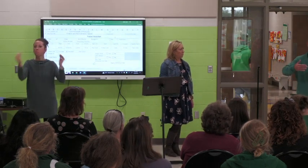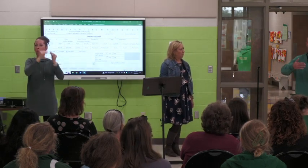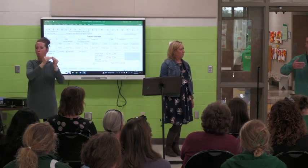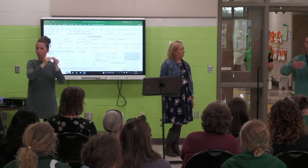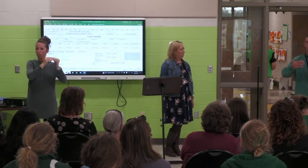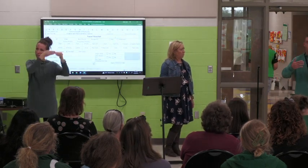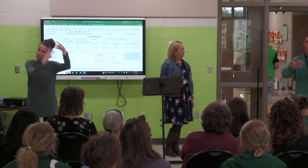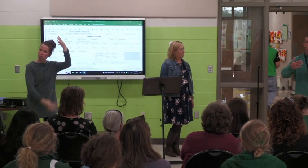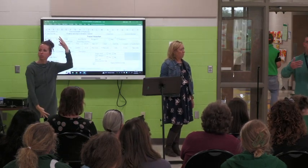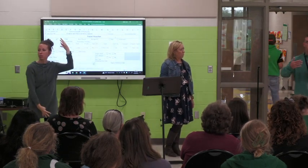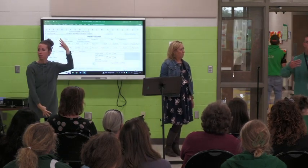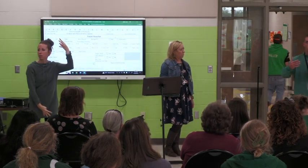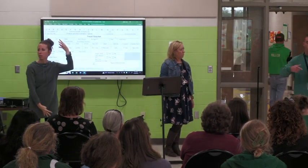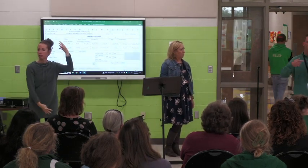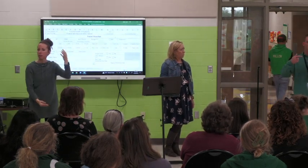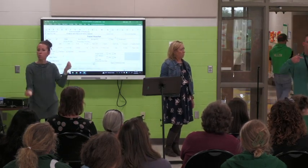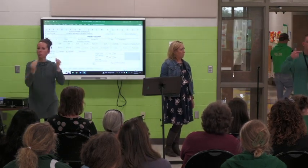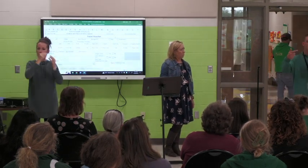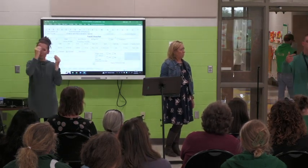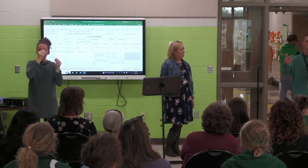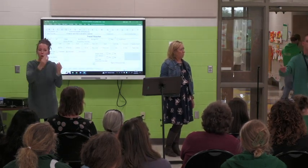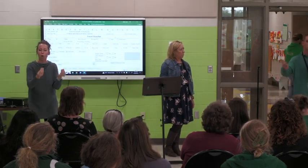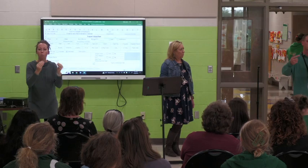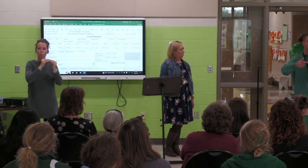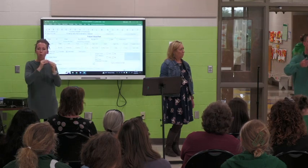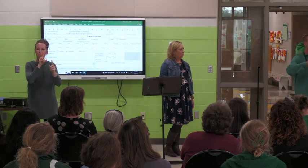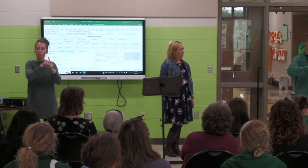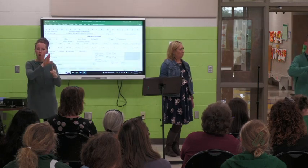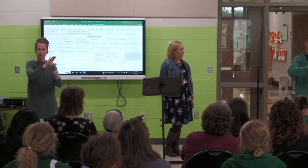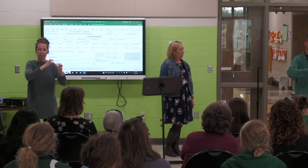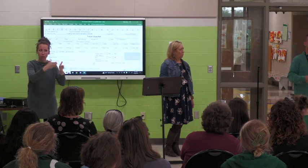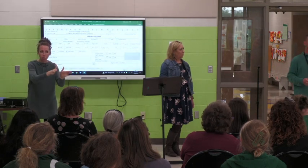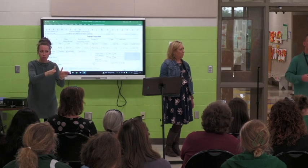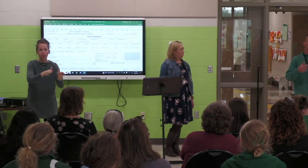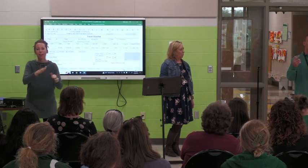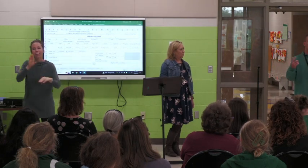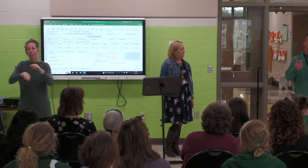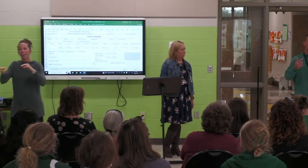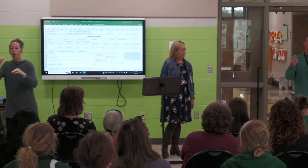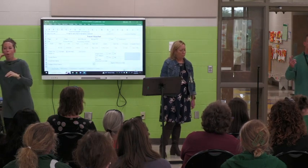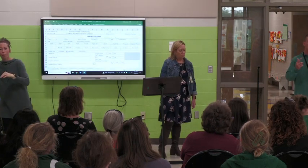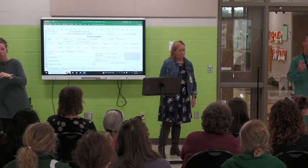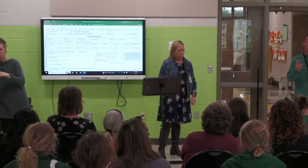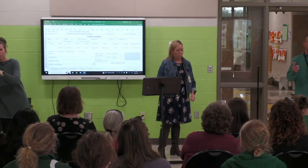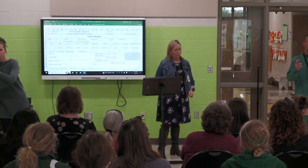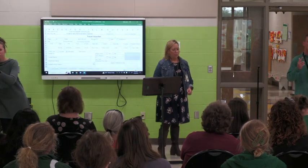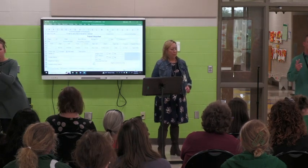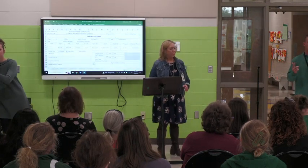are more usable in a classroom versus being used at home so I say just be cognizant of where you're